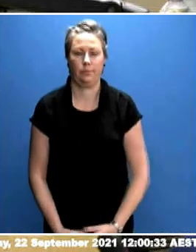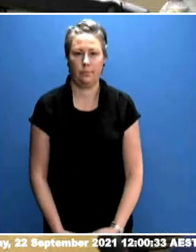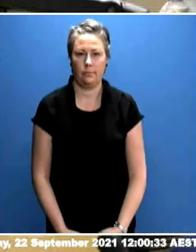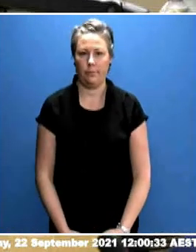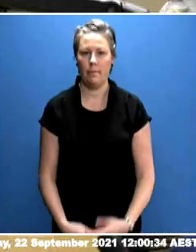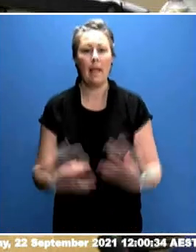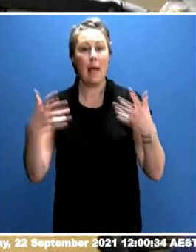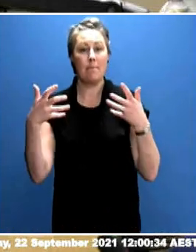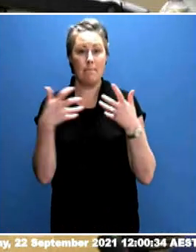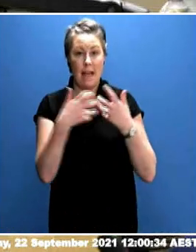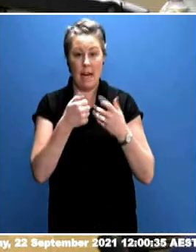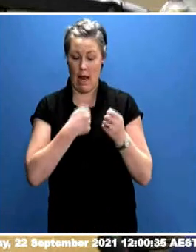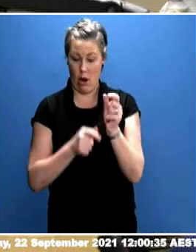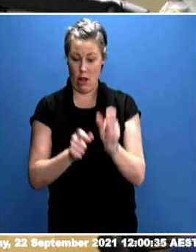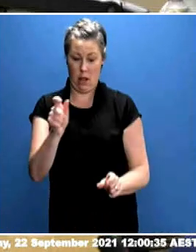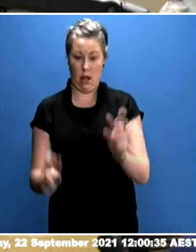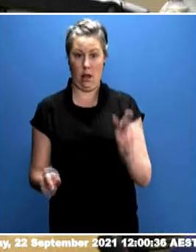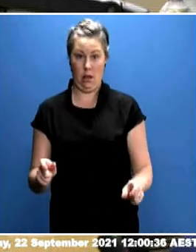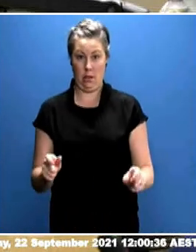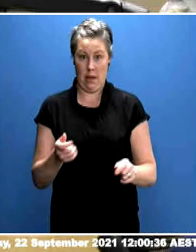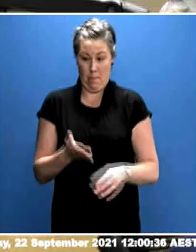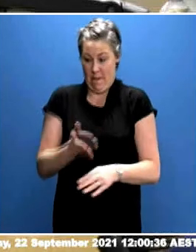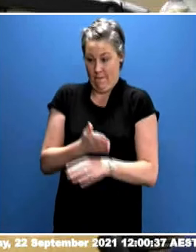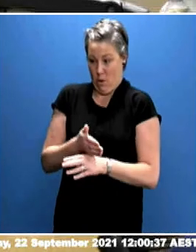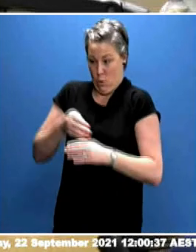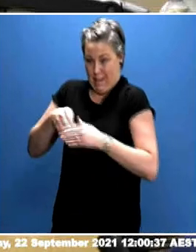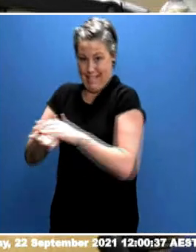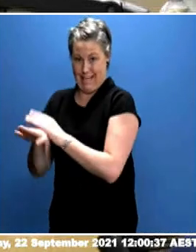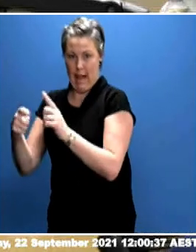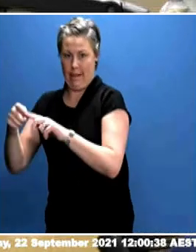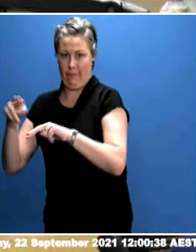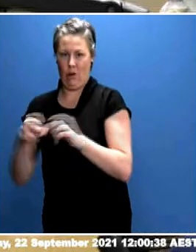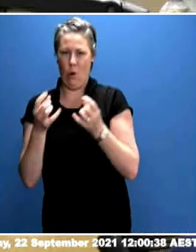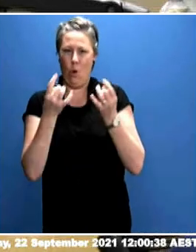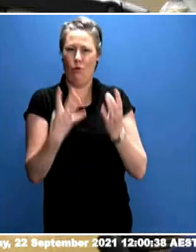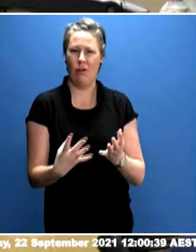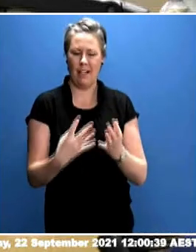group homes before they go to Kath French, and often due to their